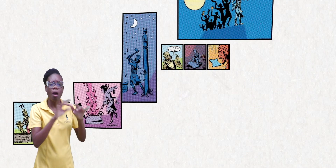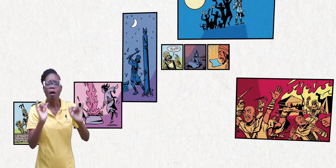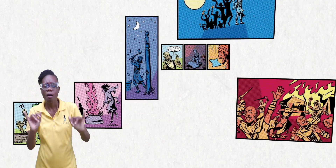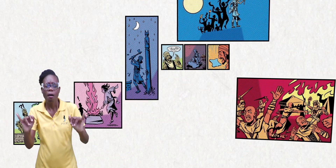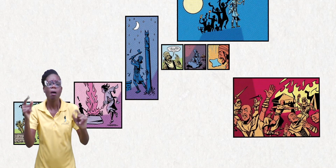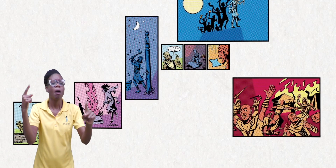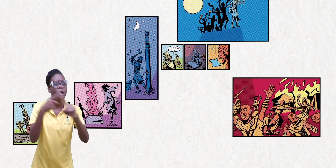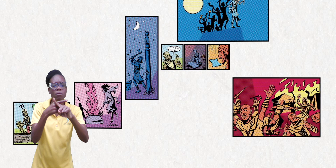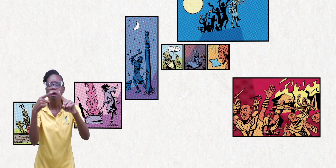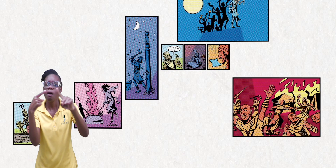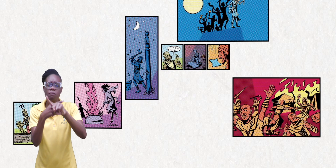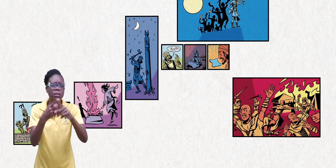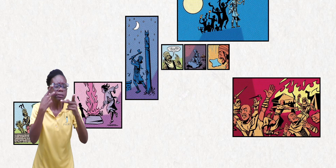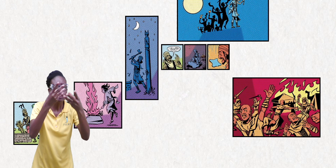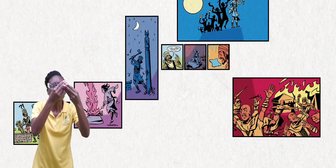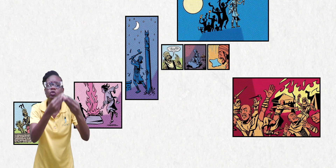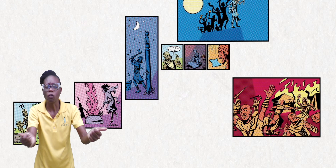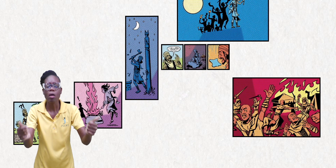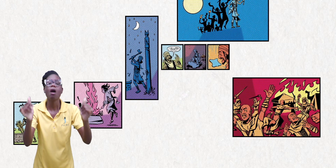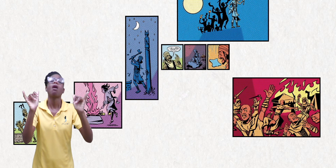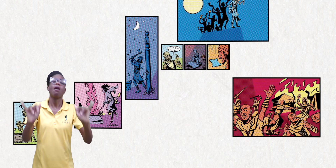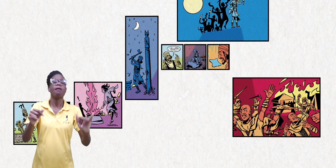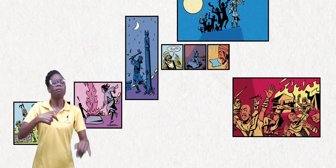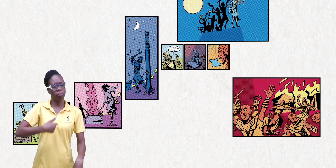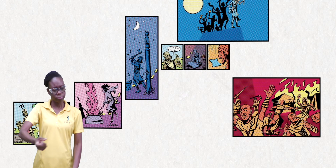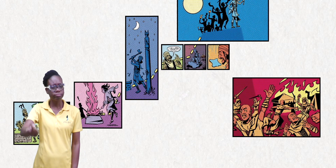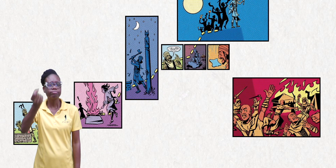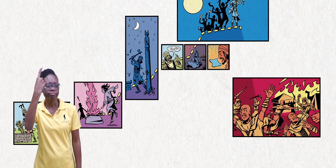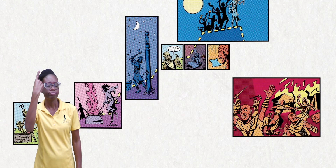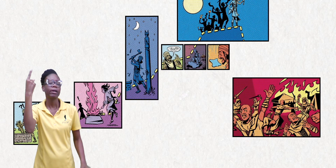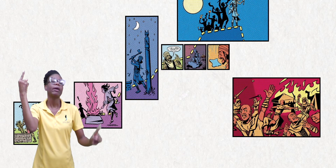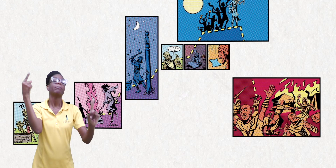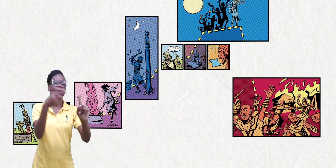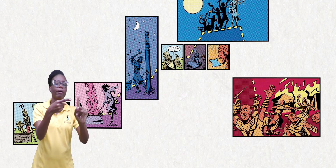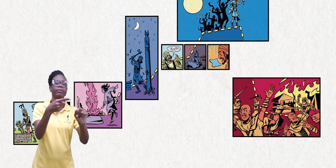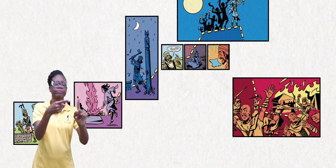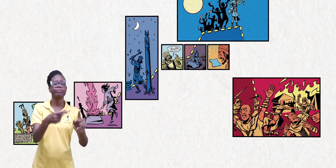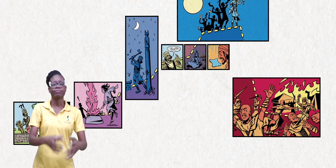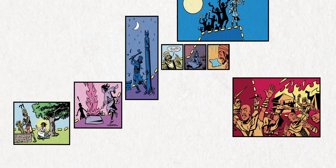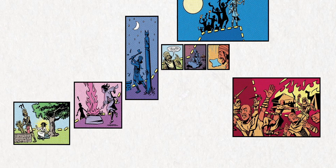other scenes making up a larger plotline. And tracing the conflict and resolution through the plot helps you see the message the author is trying to get across.